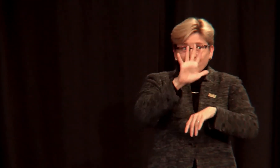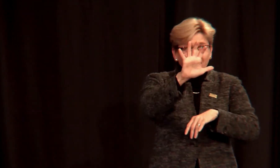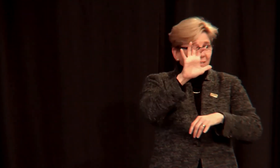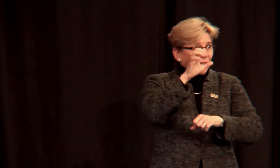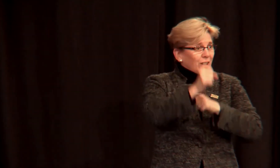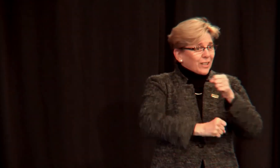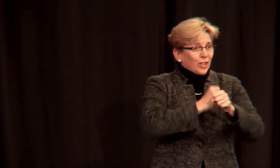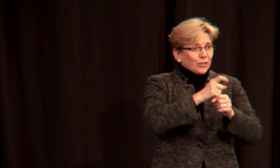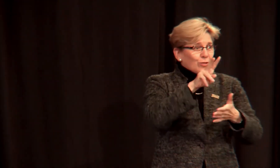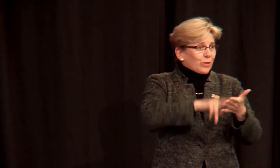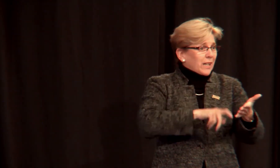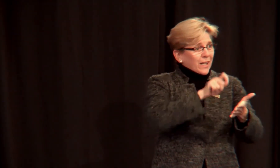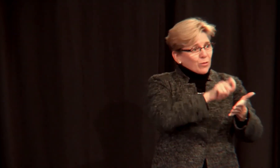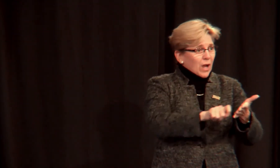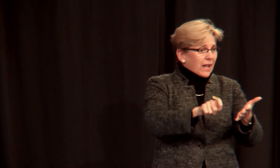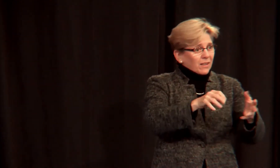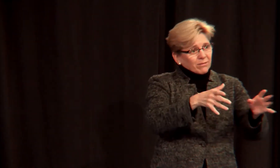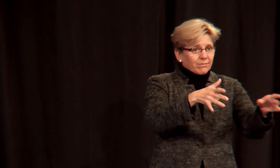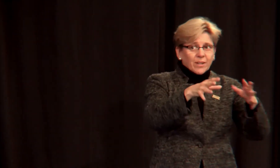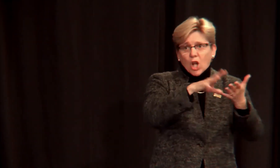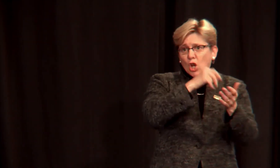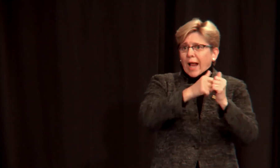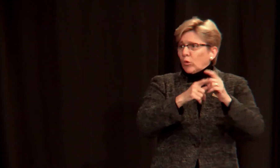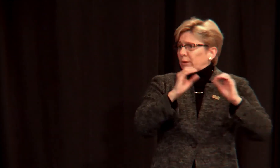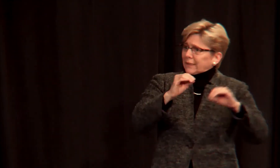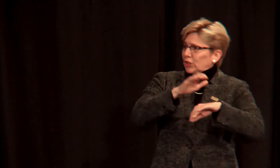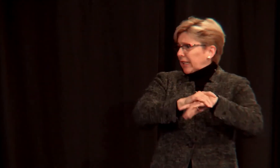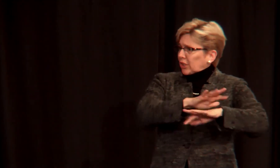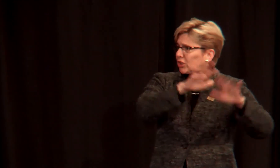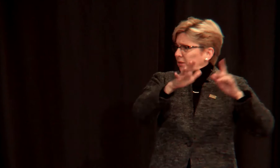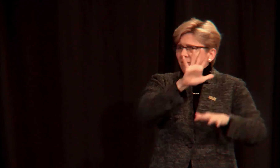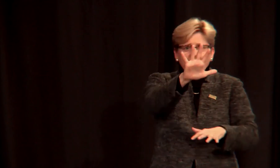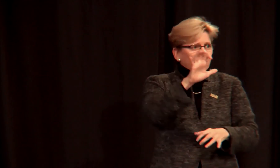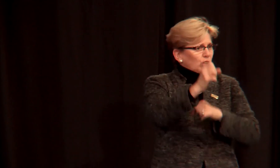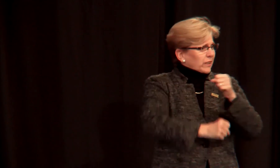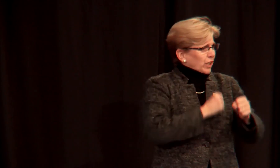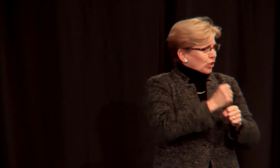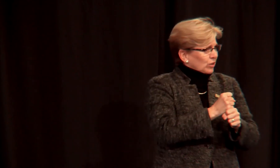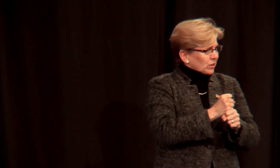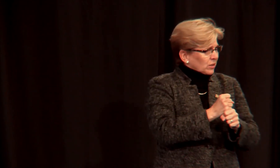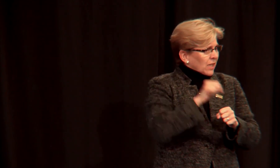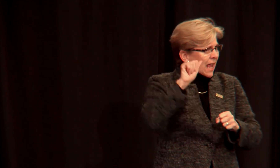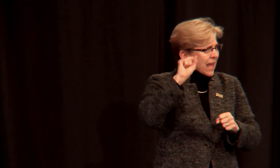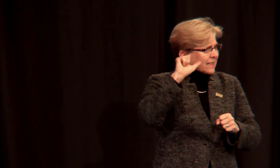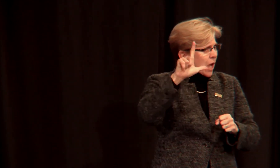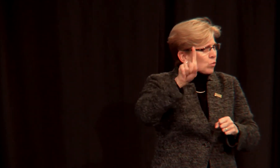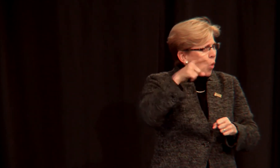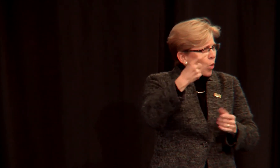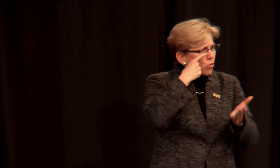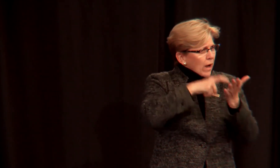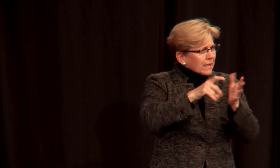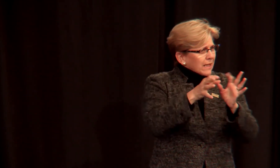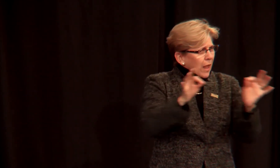If you look at English, we've got five hundred years of research and studying about how to learn English.